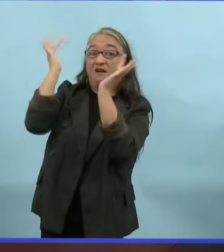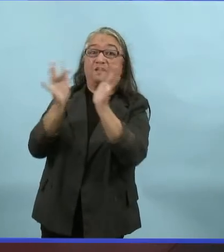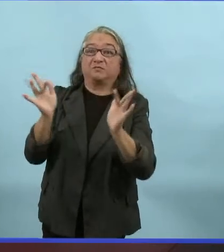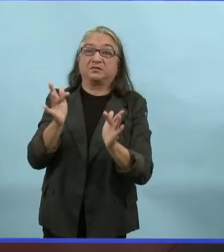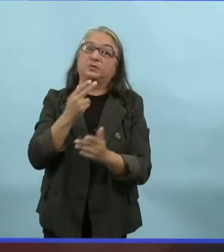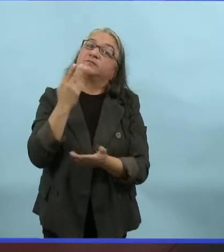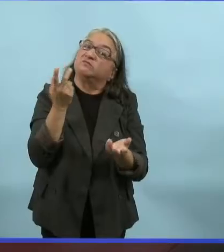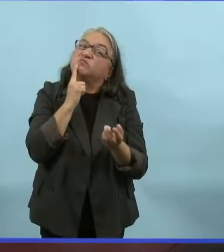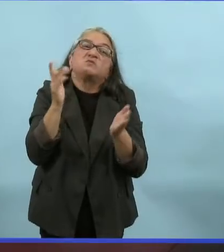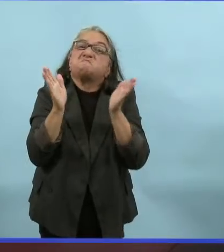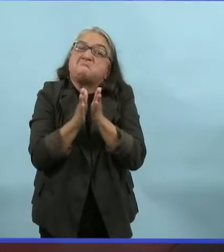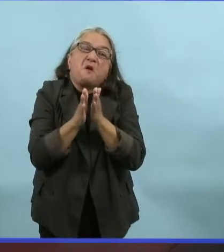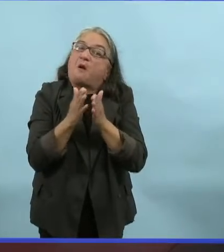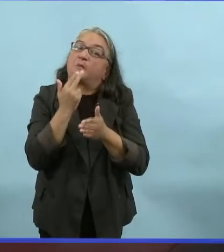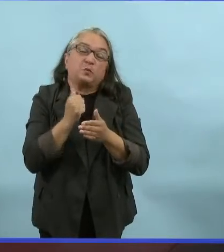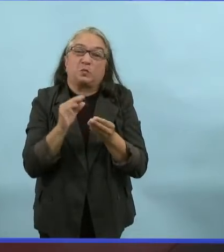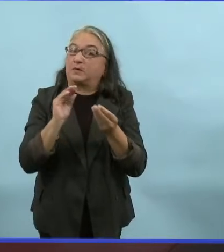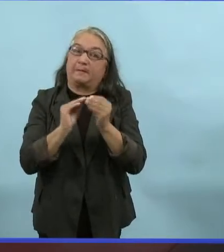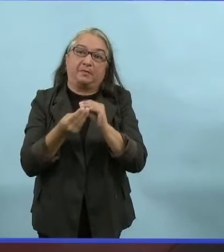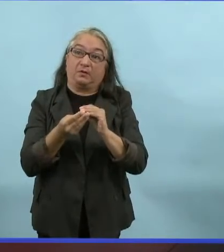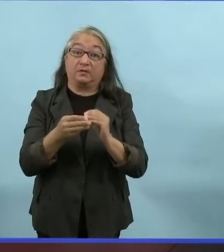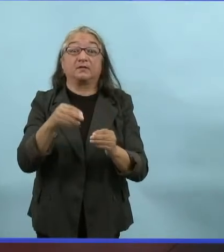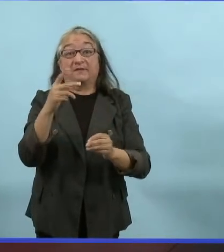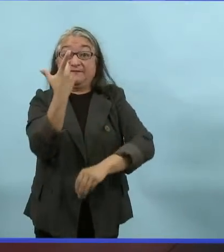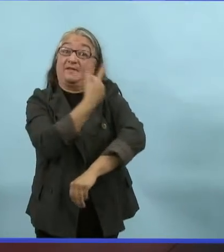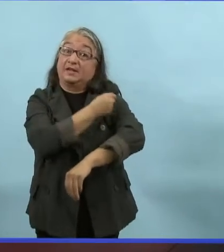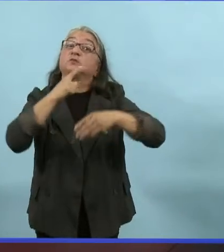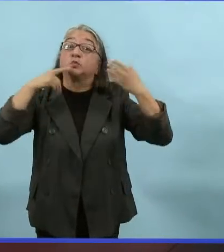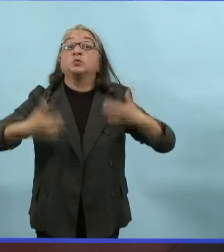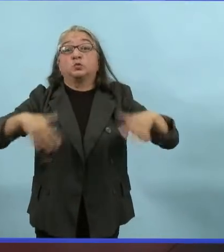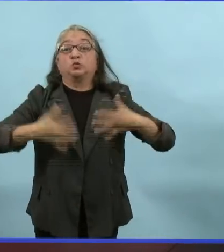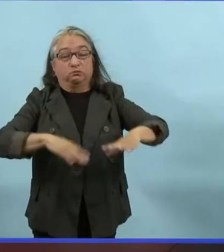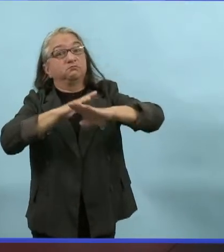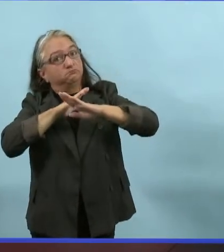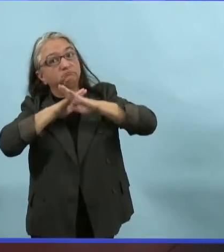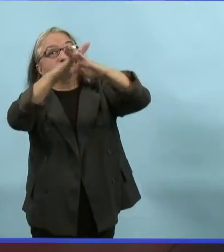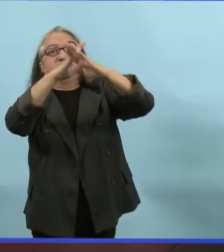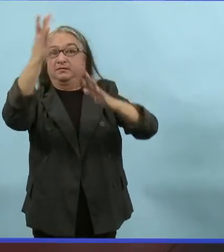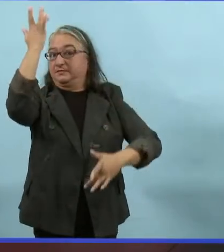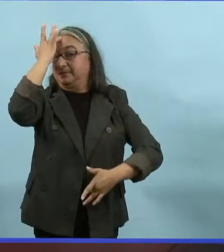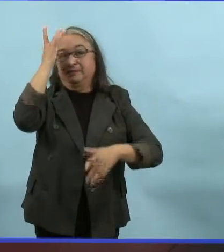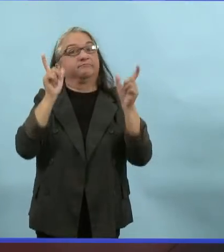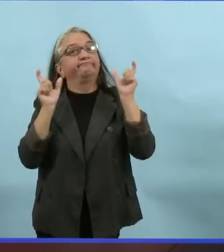severe outcomes and that's what we've been really focused on throughout this whole pandemic is to